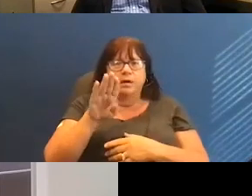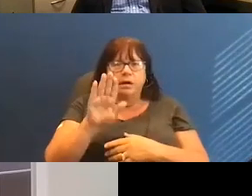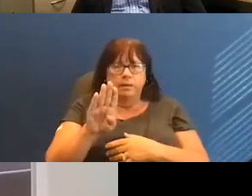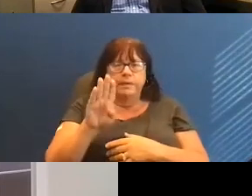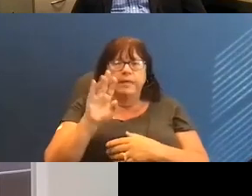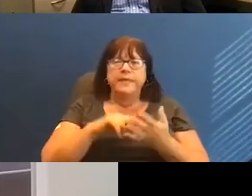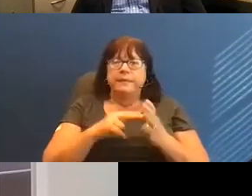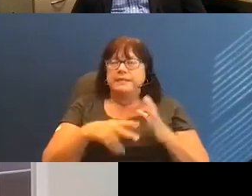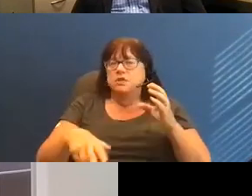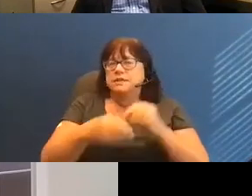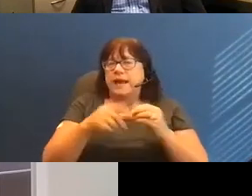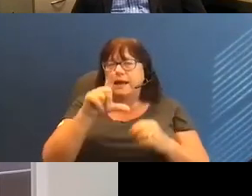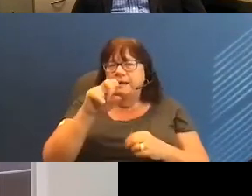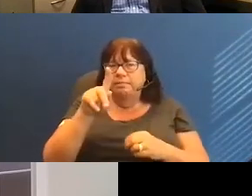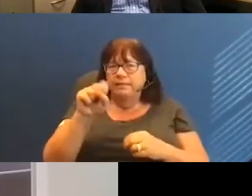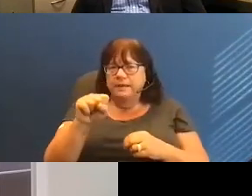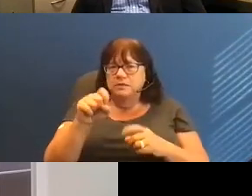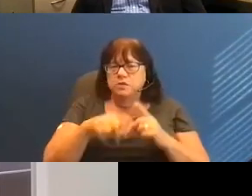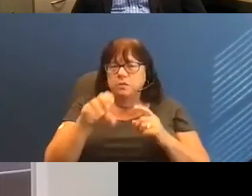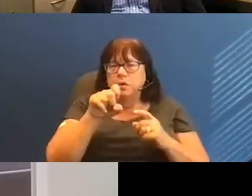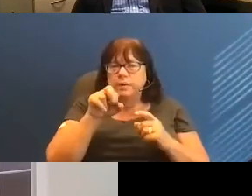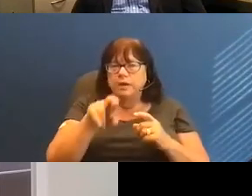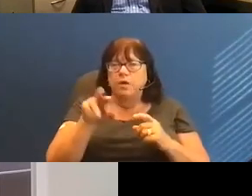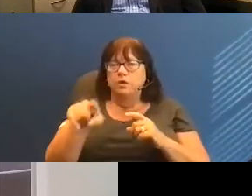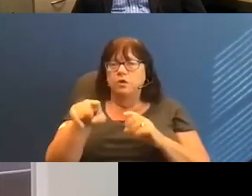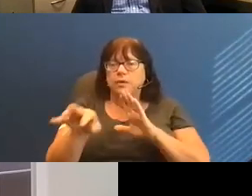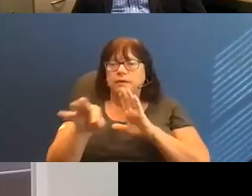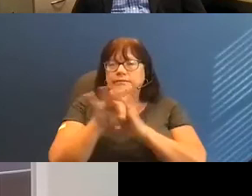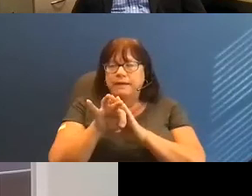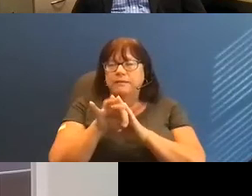relevant to courses that you teach or to teaching in your discipline generally. I really don't want